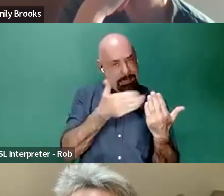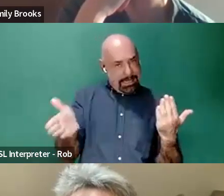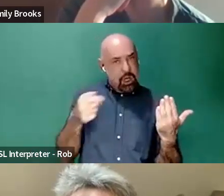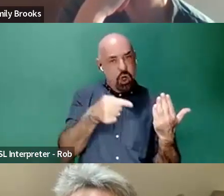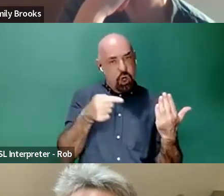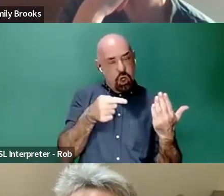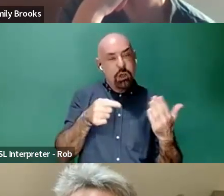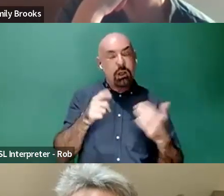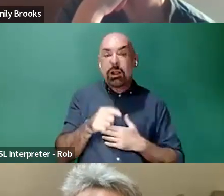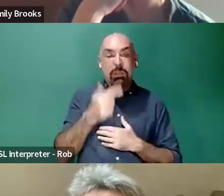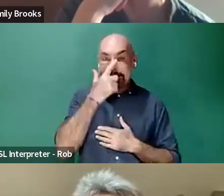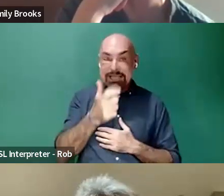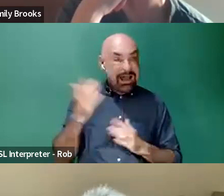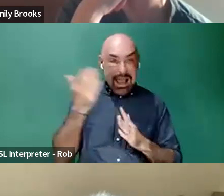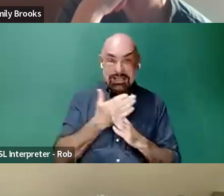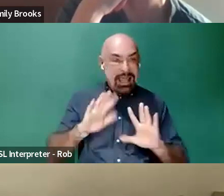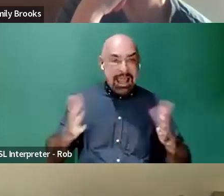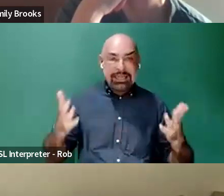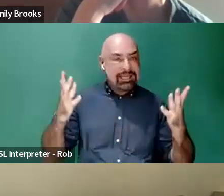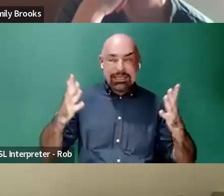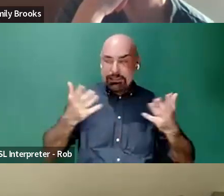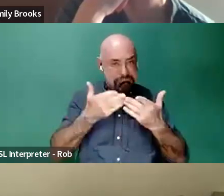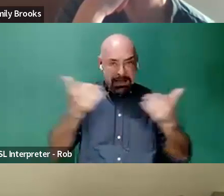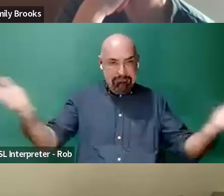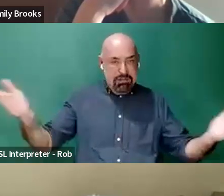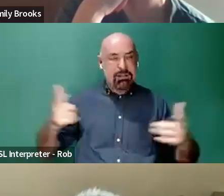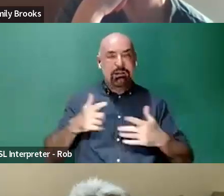can be accessed at any level and according to what you need.